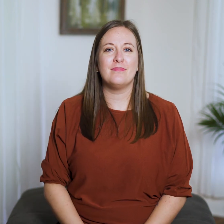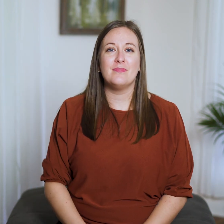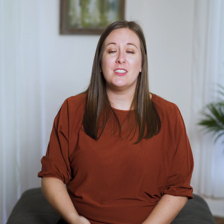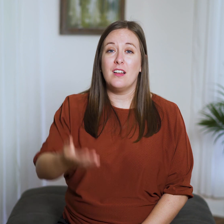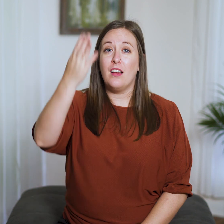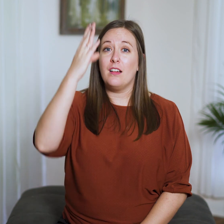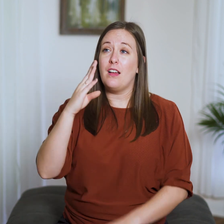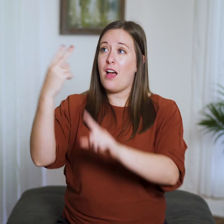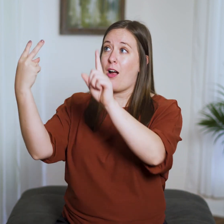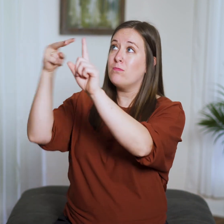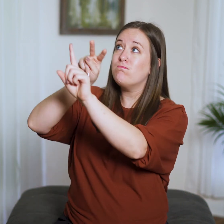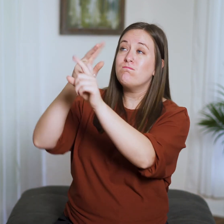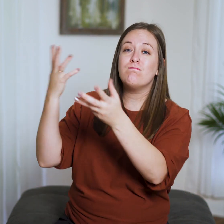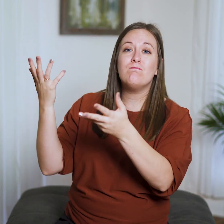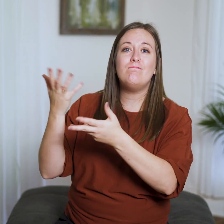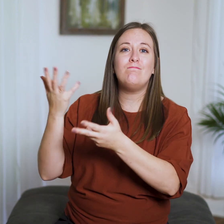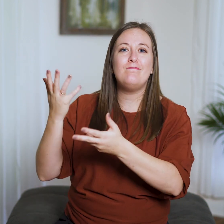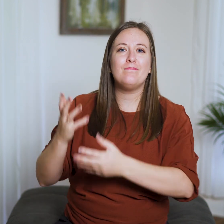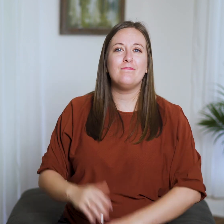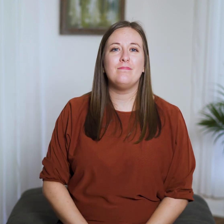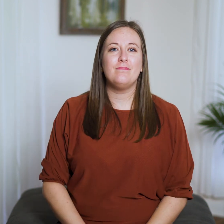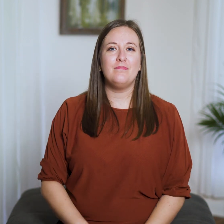The God Shot: